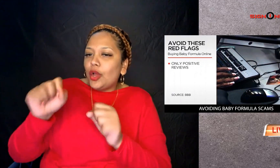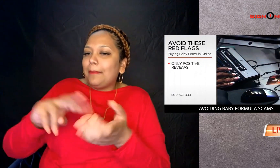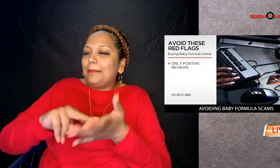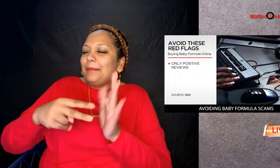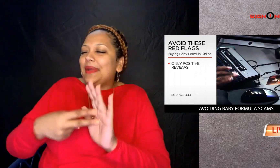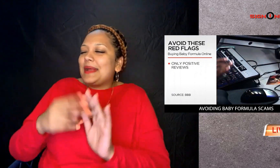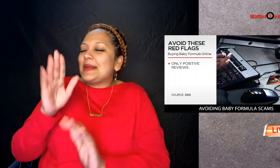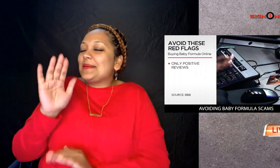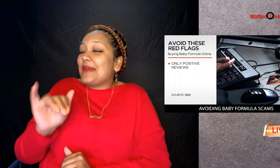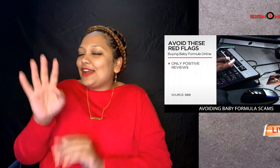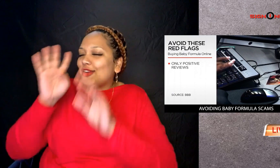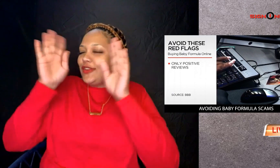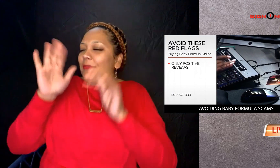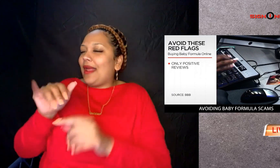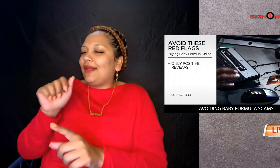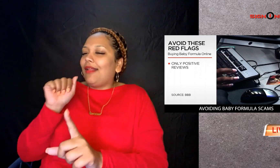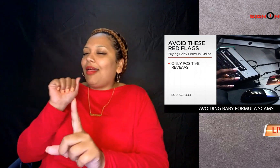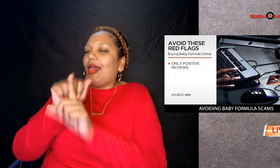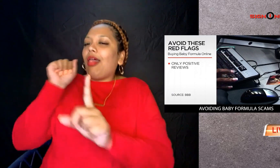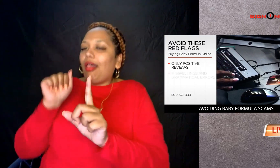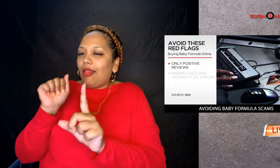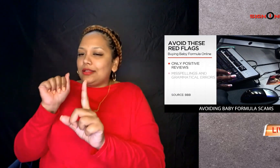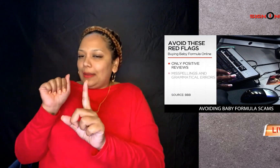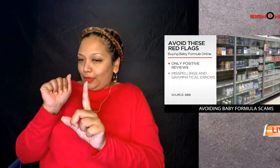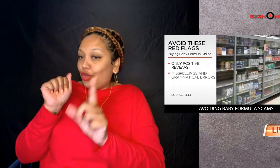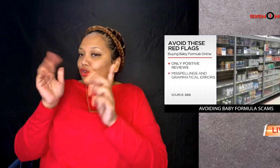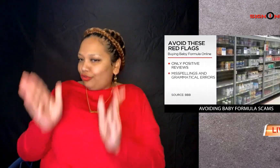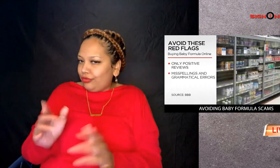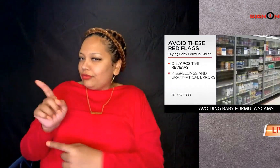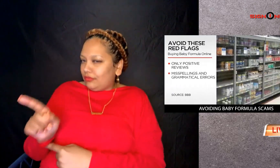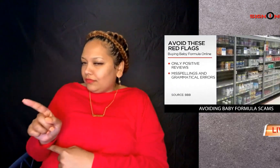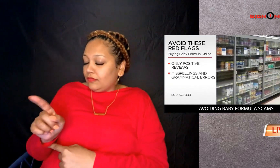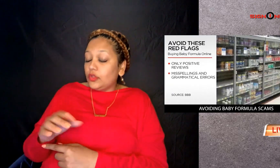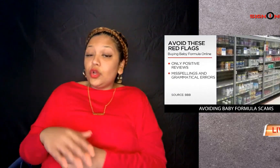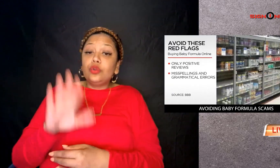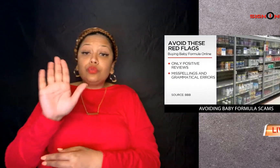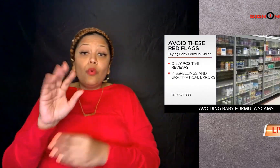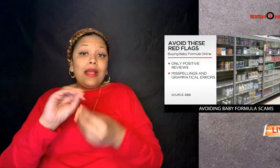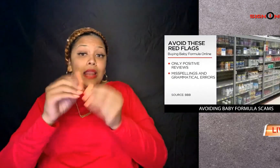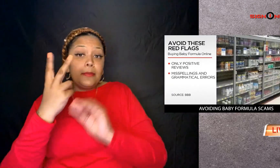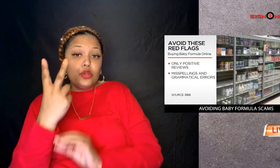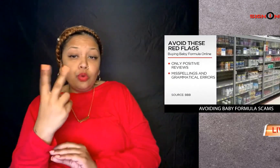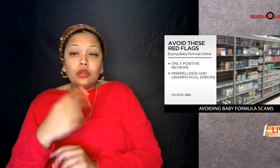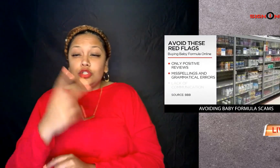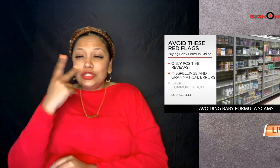or critical reviews on the website you're looking to buy from it could mean it was created